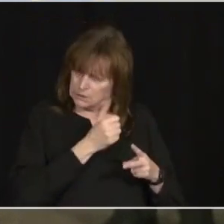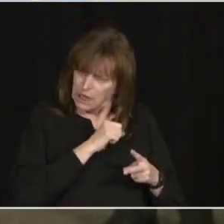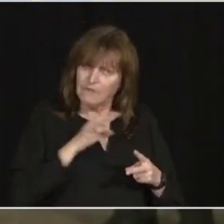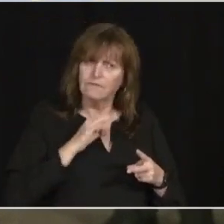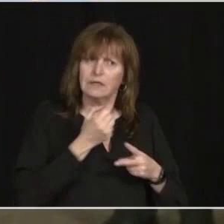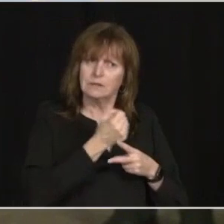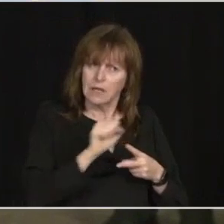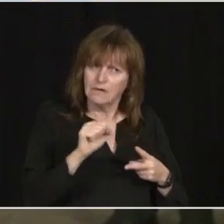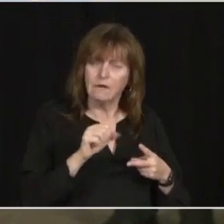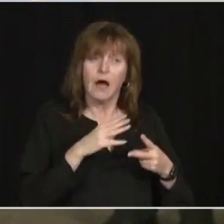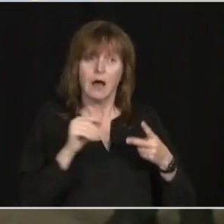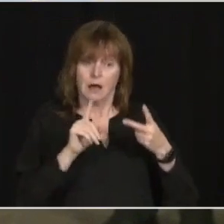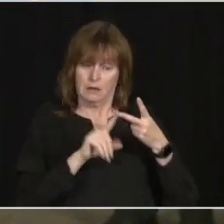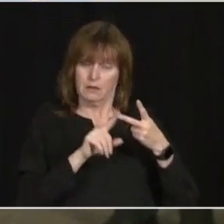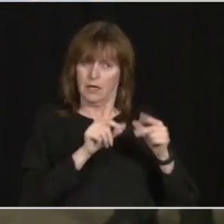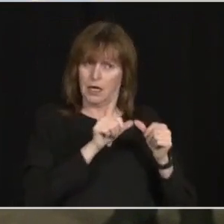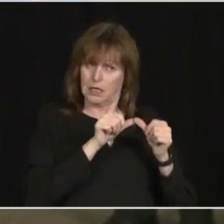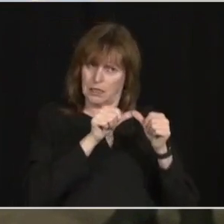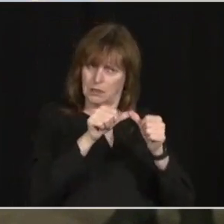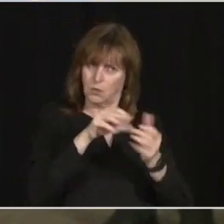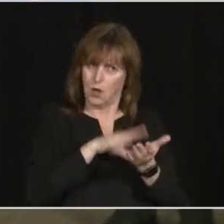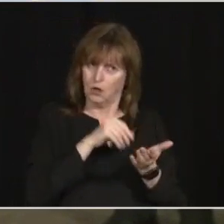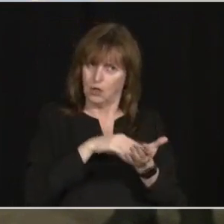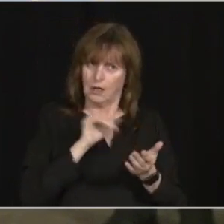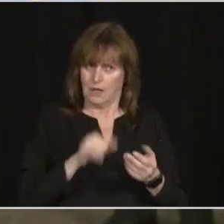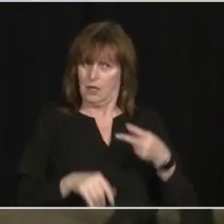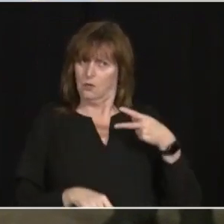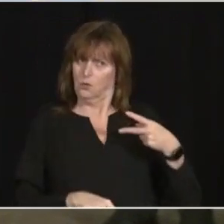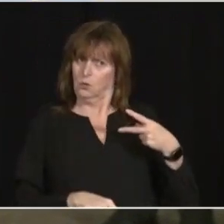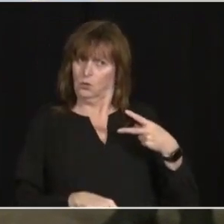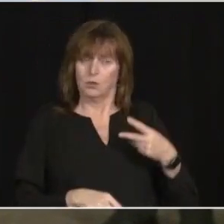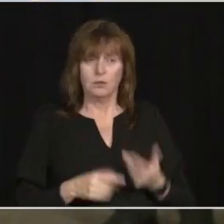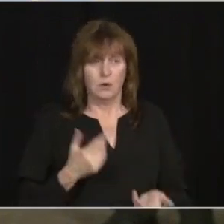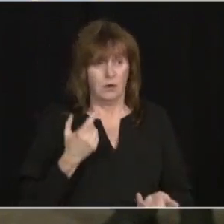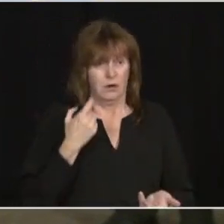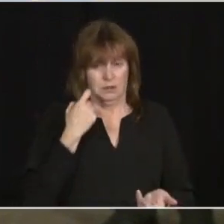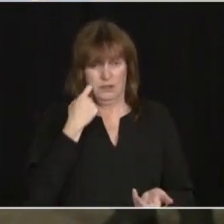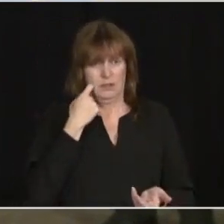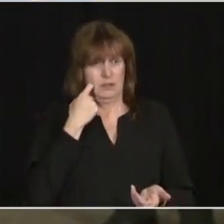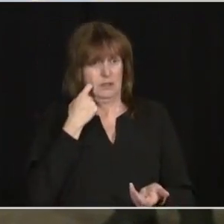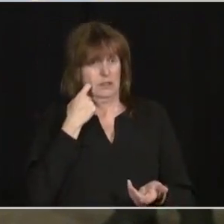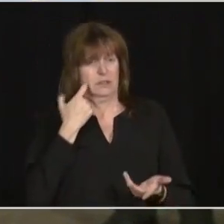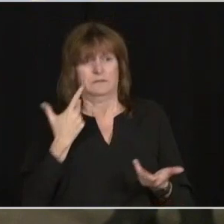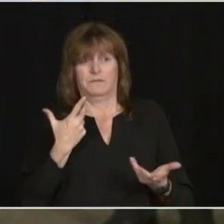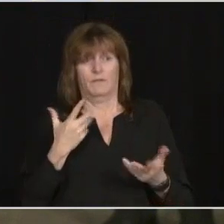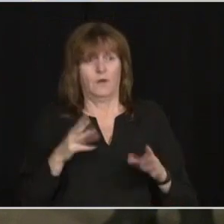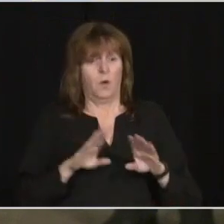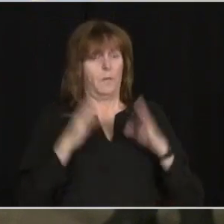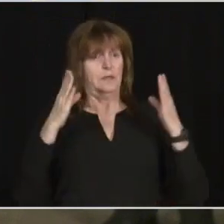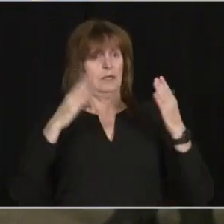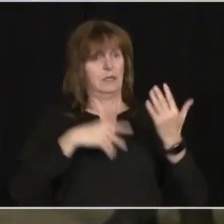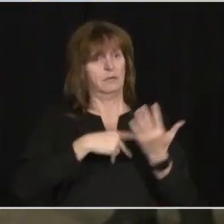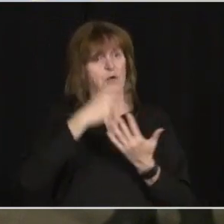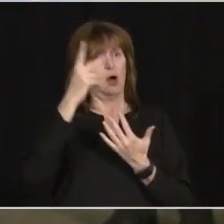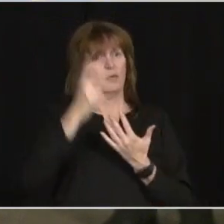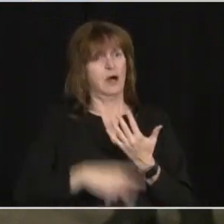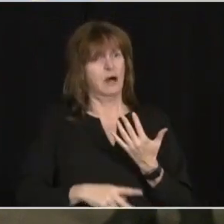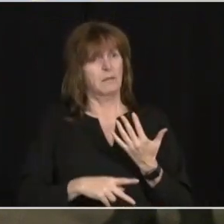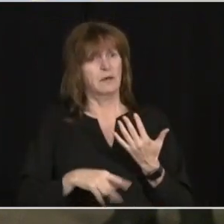That's our obligation. We unveiled a program in a matter of days that ensures we achieve that. Where teaching led